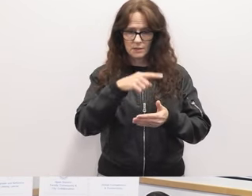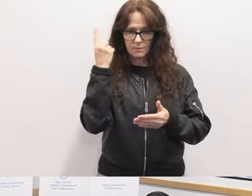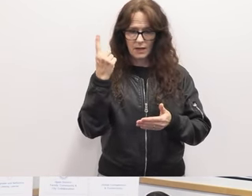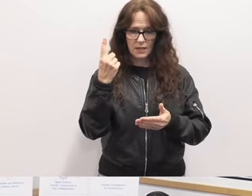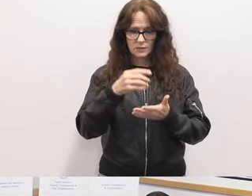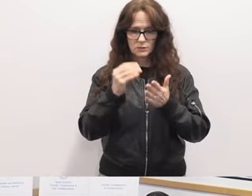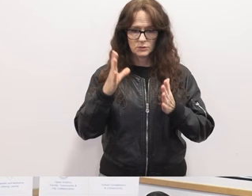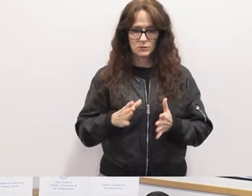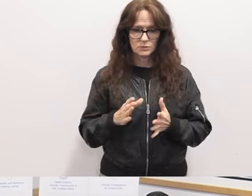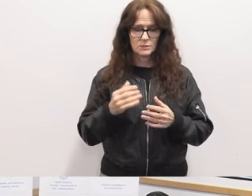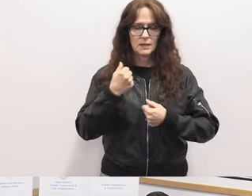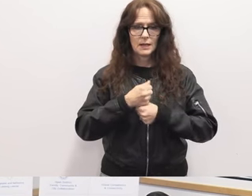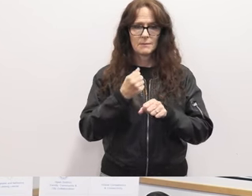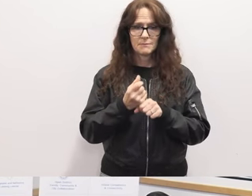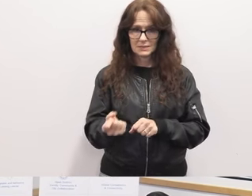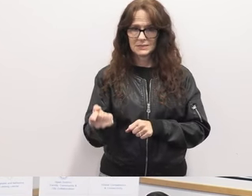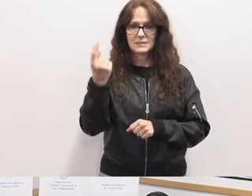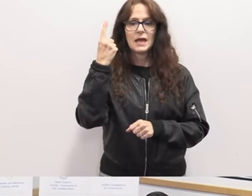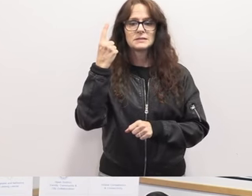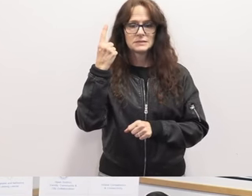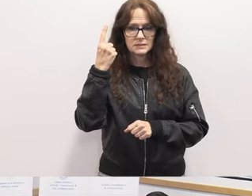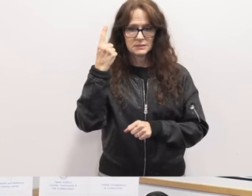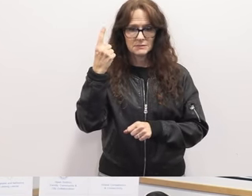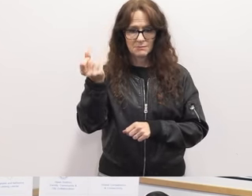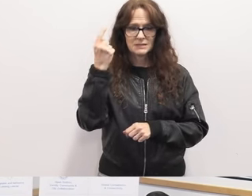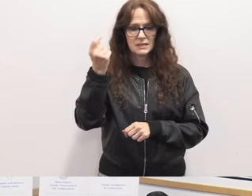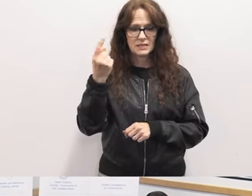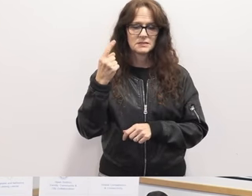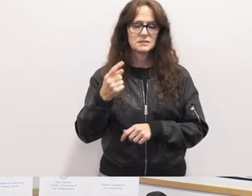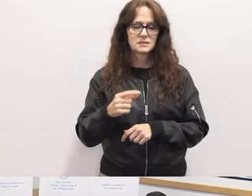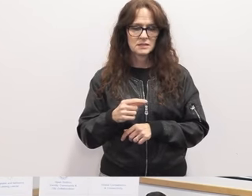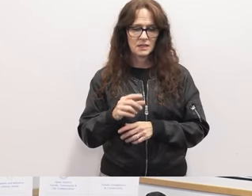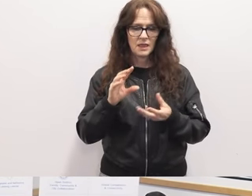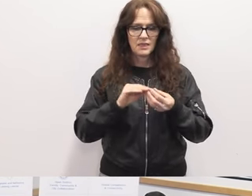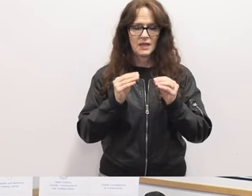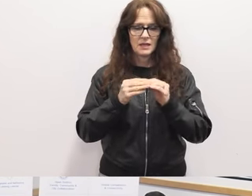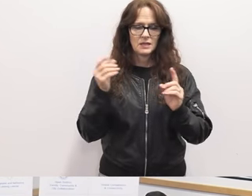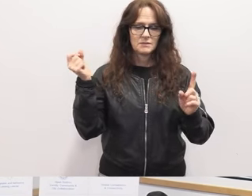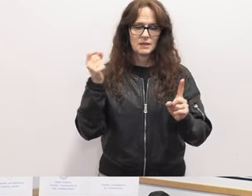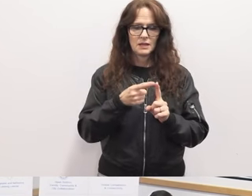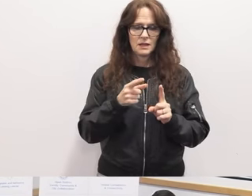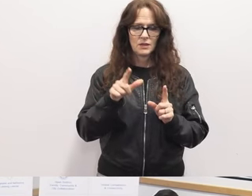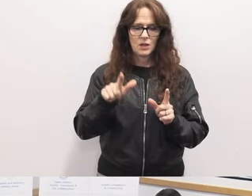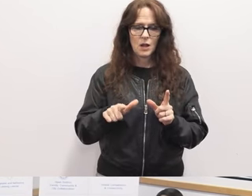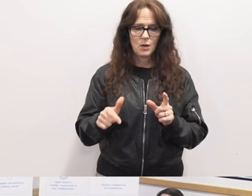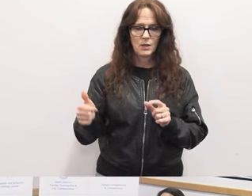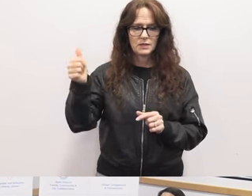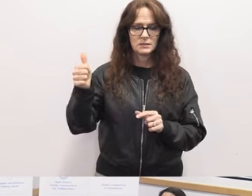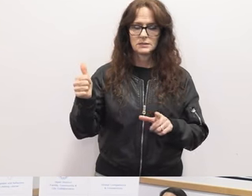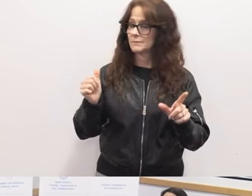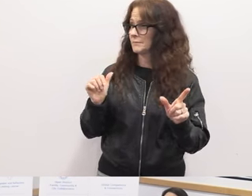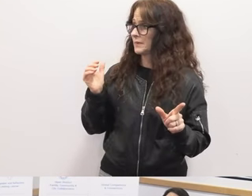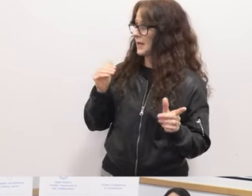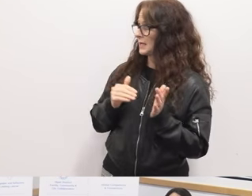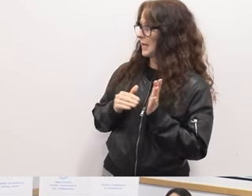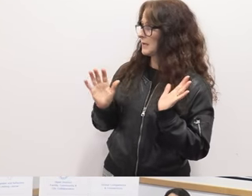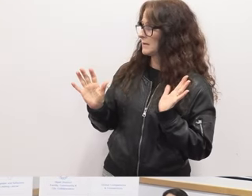So it would make sense to continue with that. But we could get the data on what is specifically the lowest. And once again, and I'm sorry to cut anyone off.